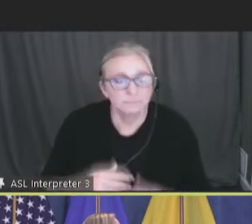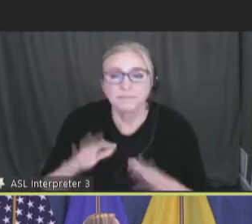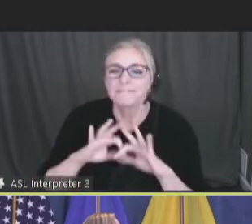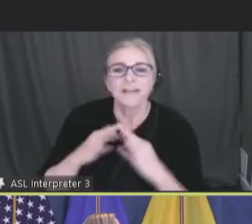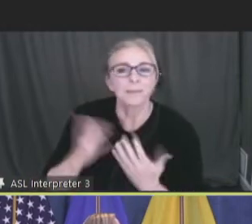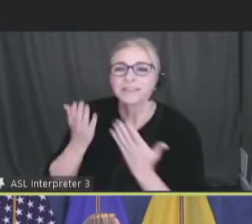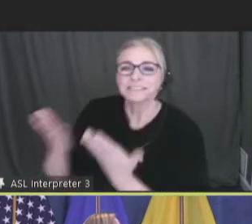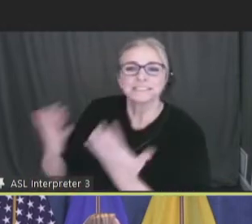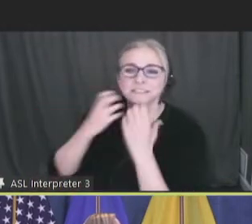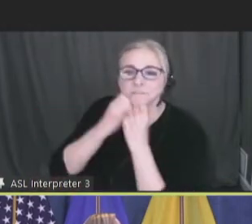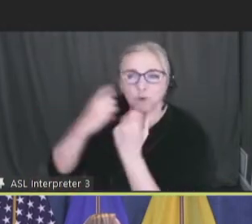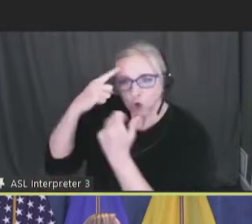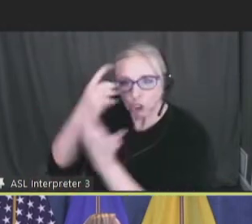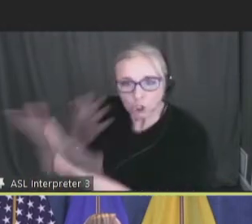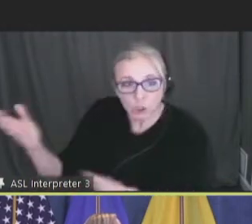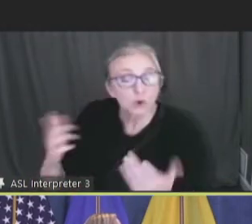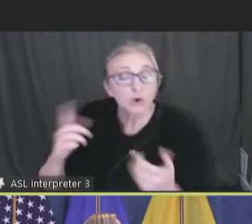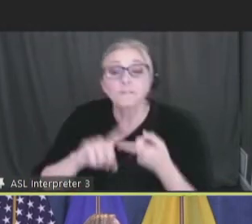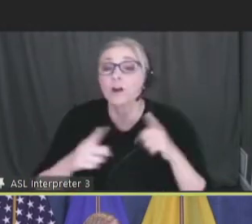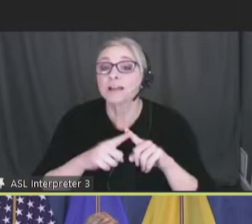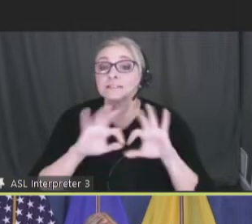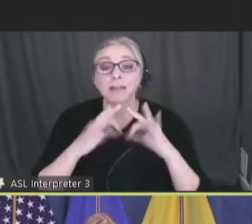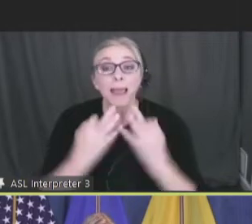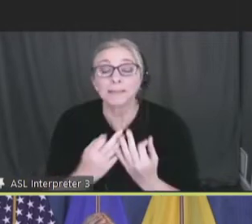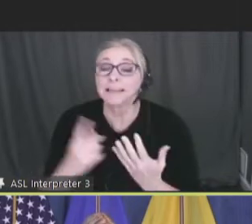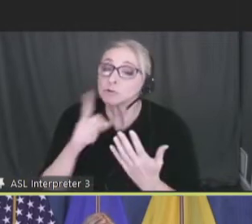Female Speaker: Friends and family who are really at risk.